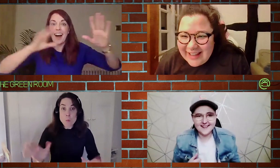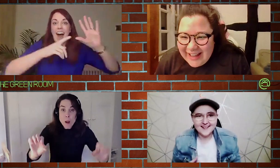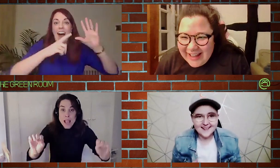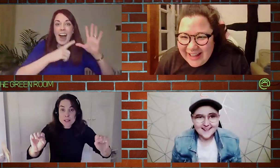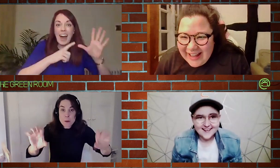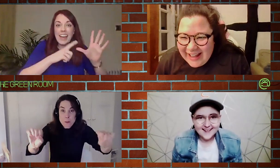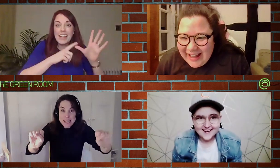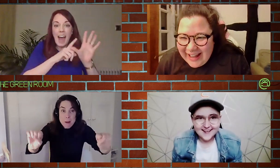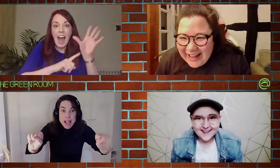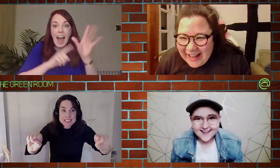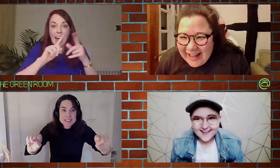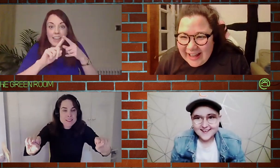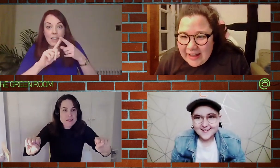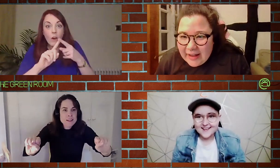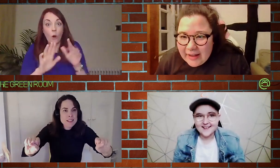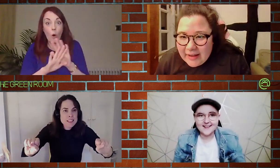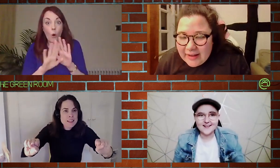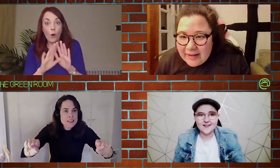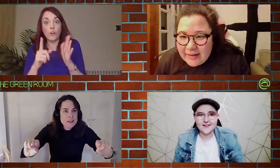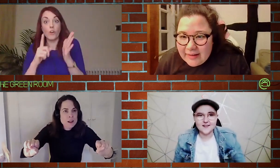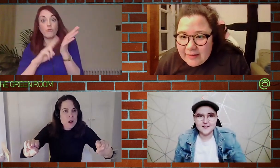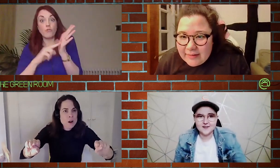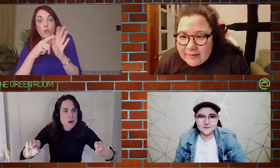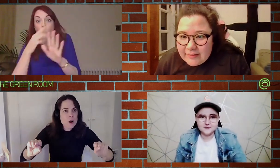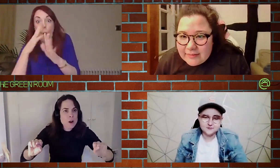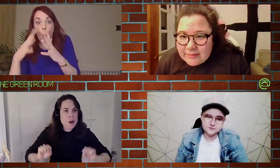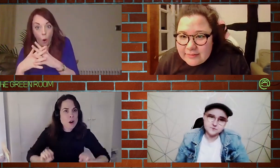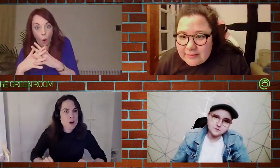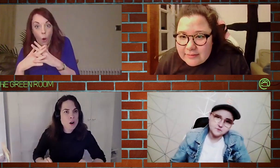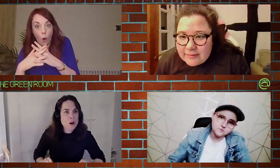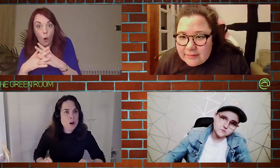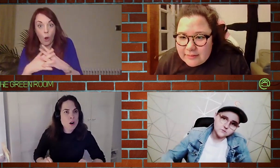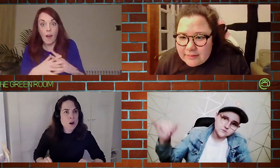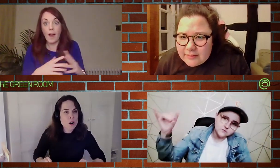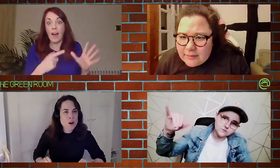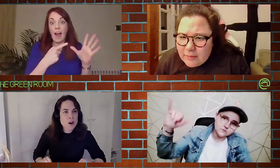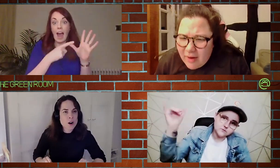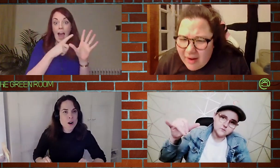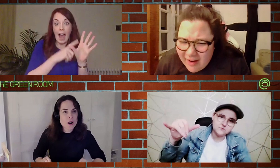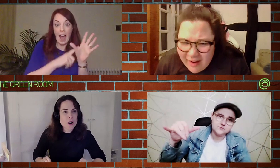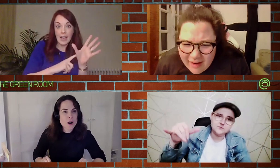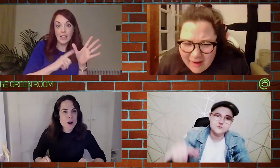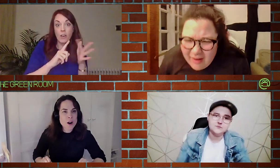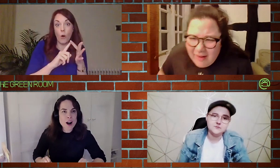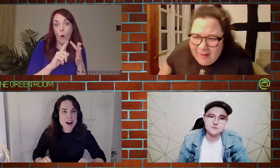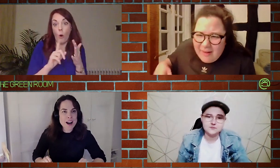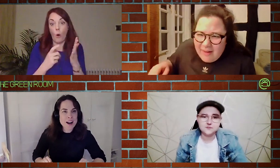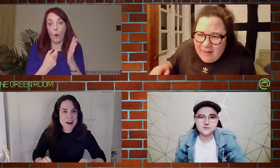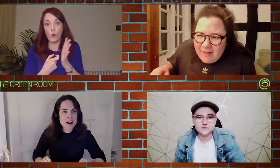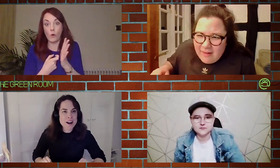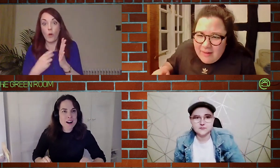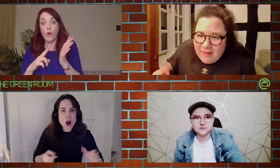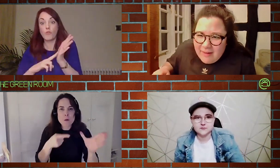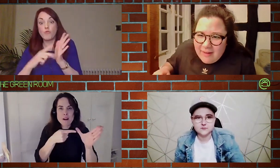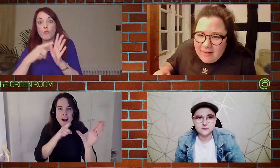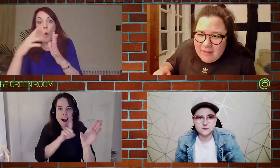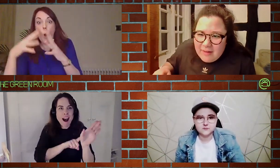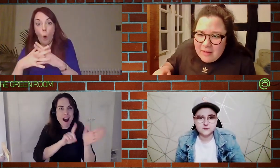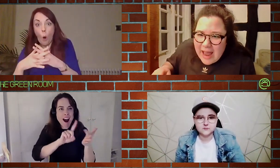Aye? Or naw? Aye or naw? BM: Aye.